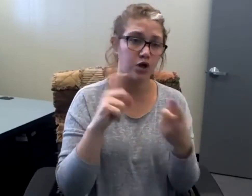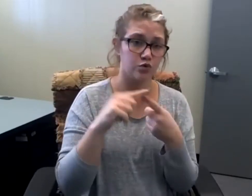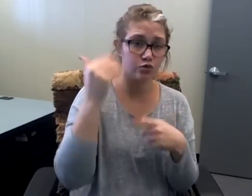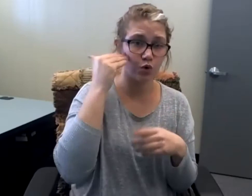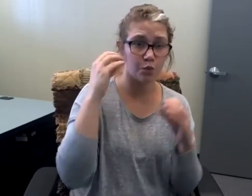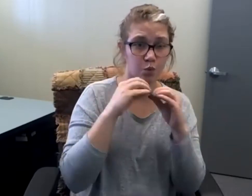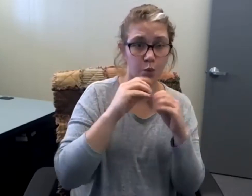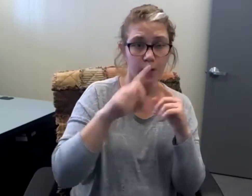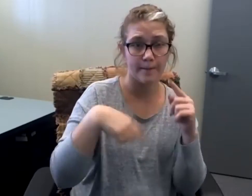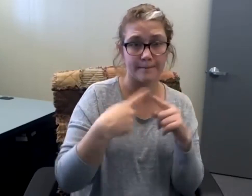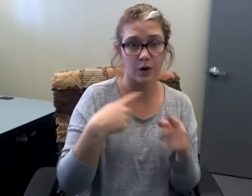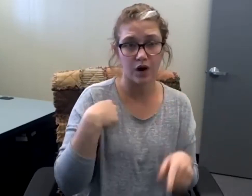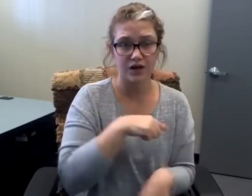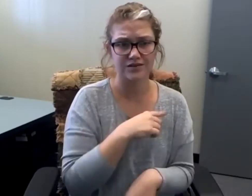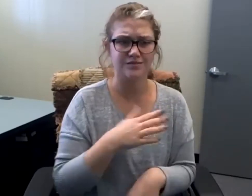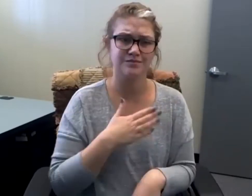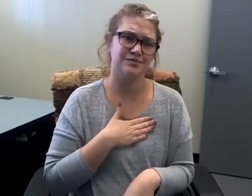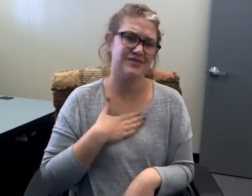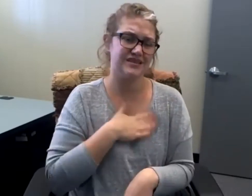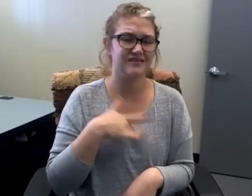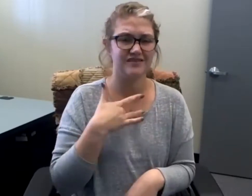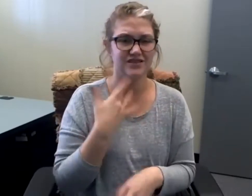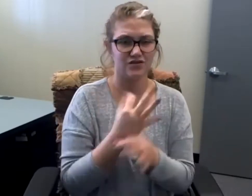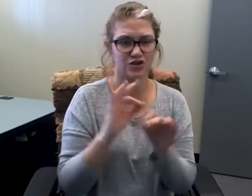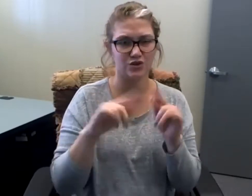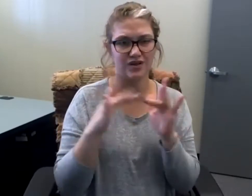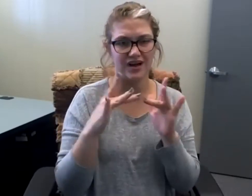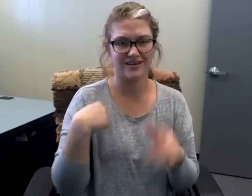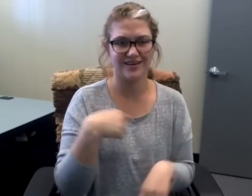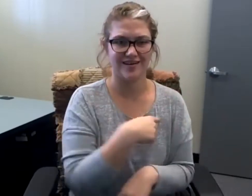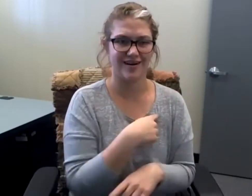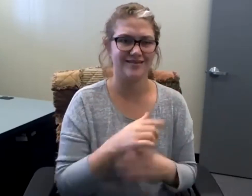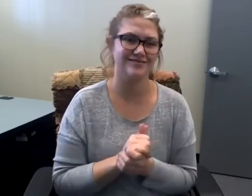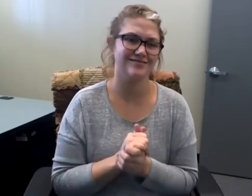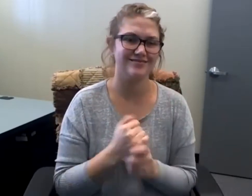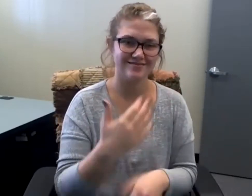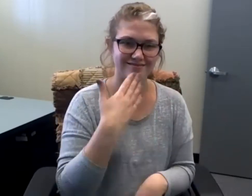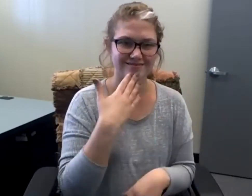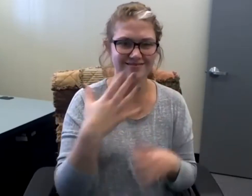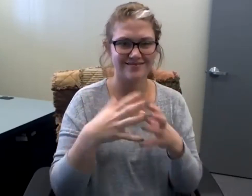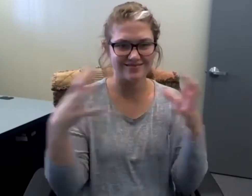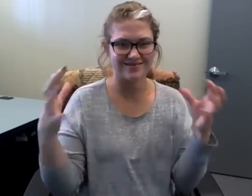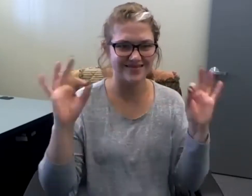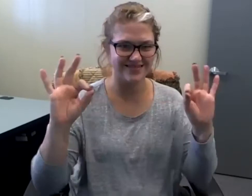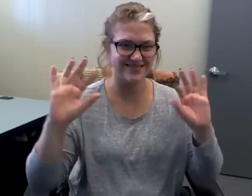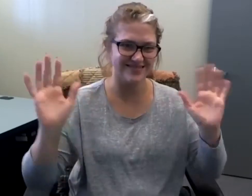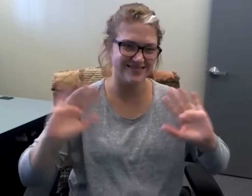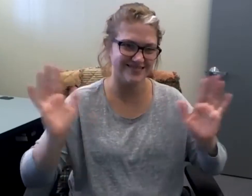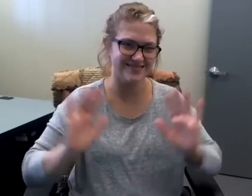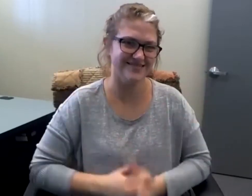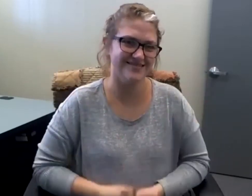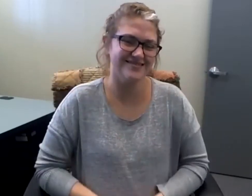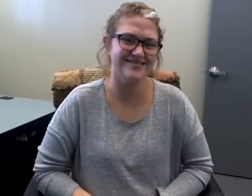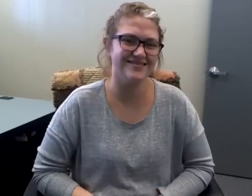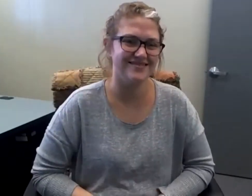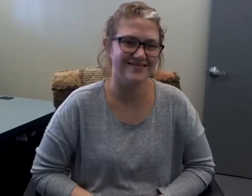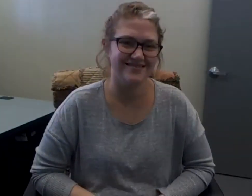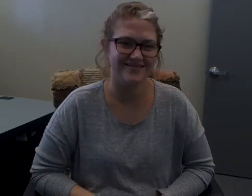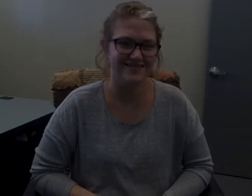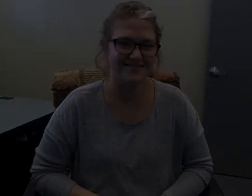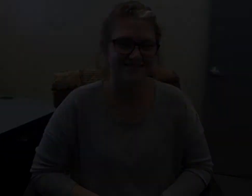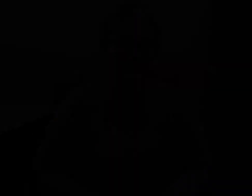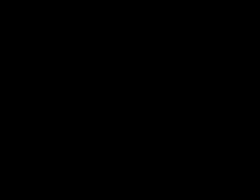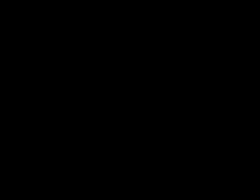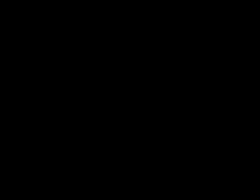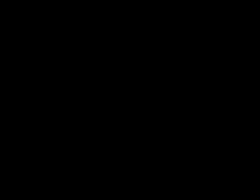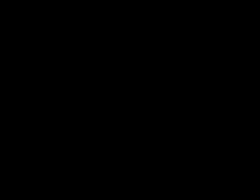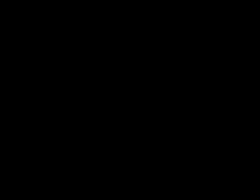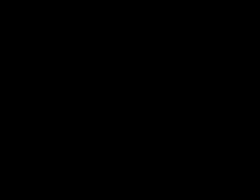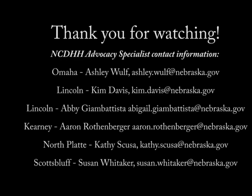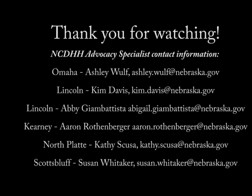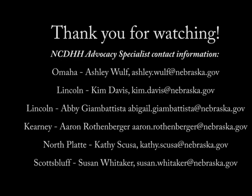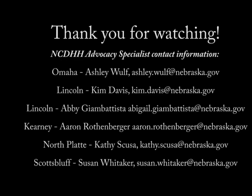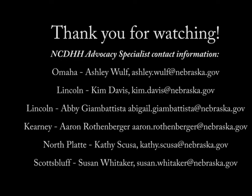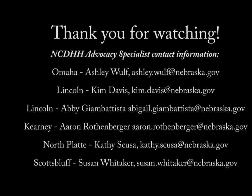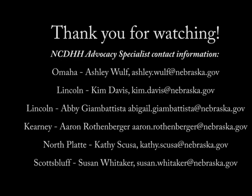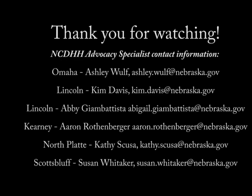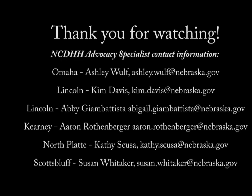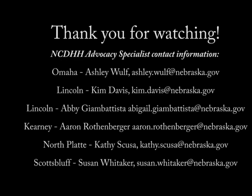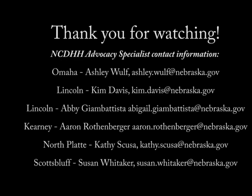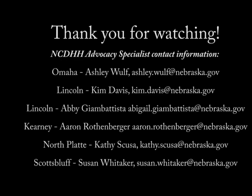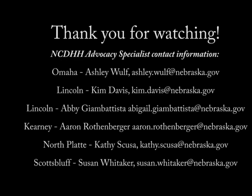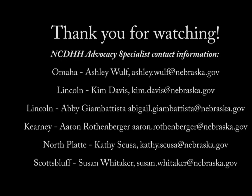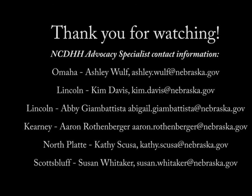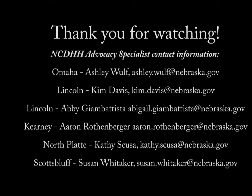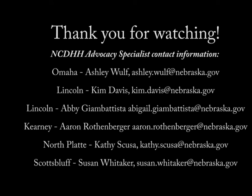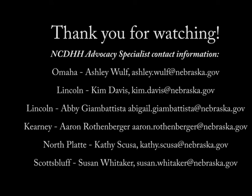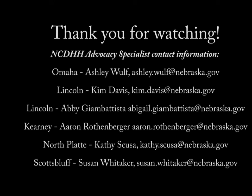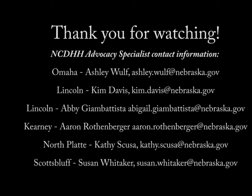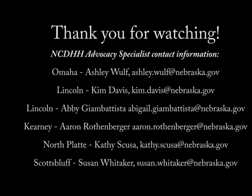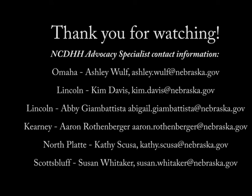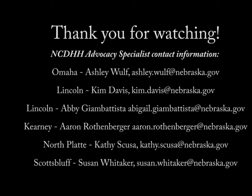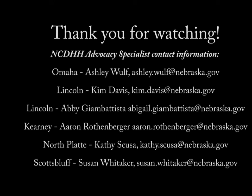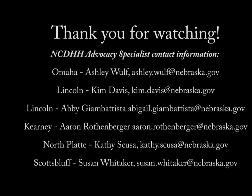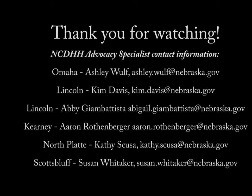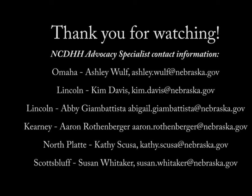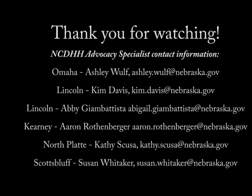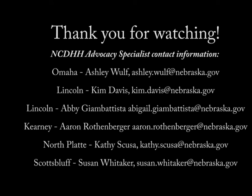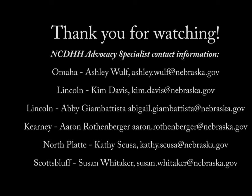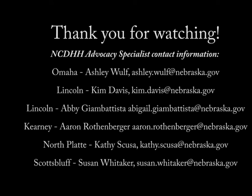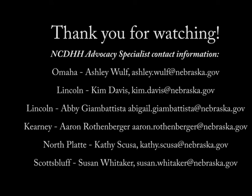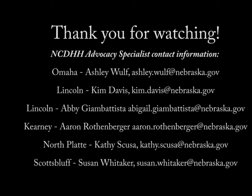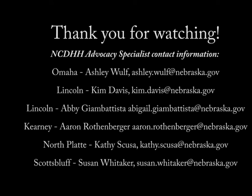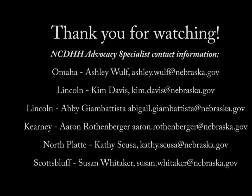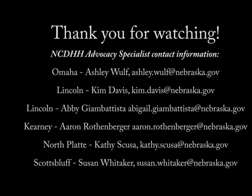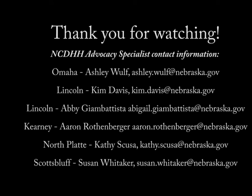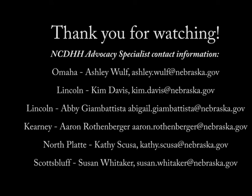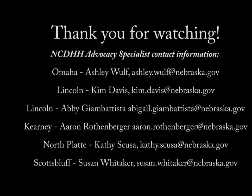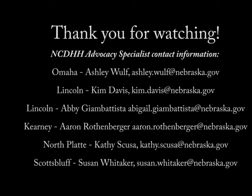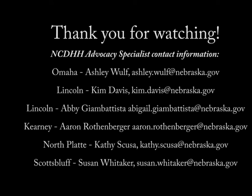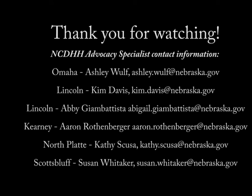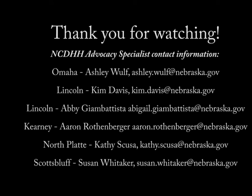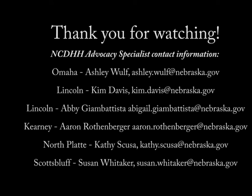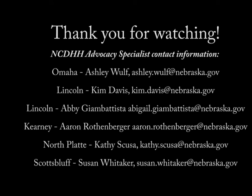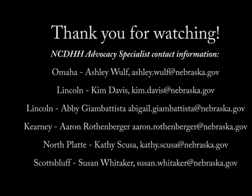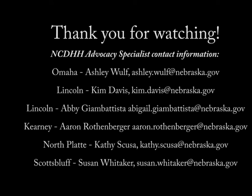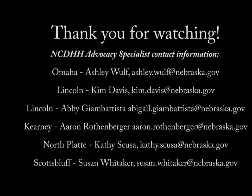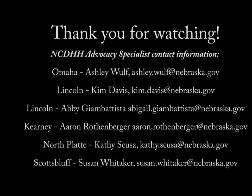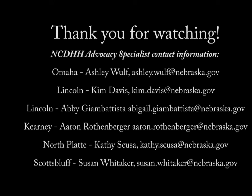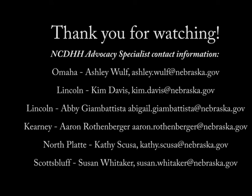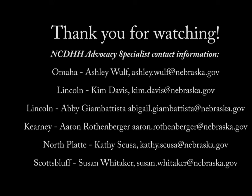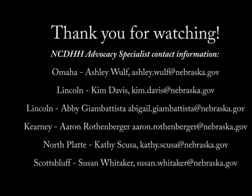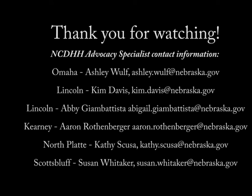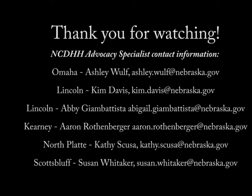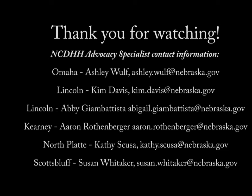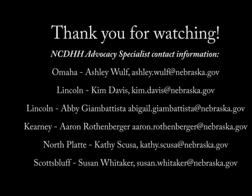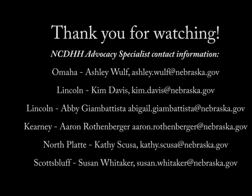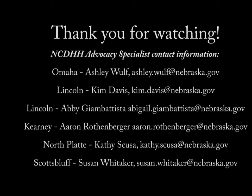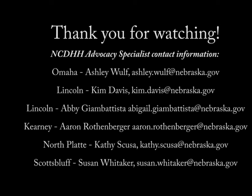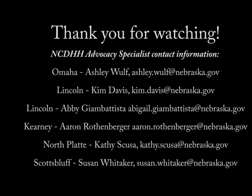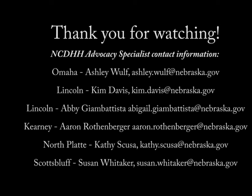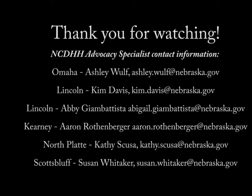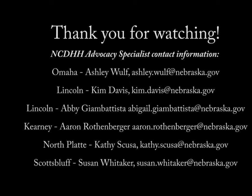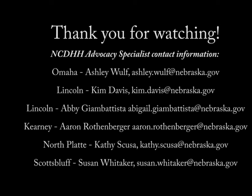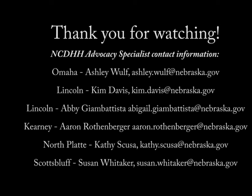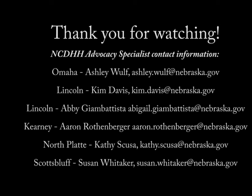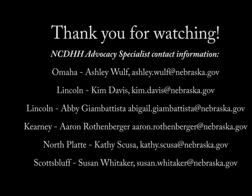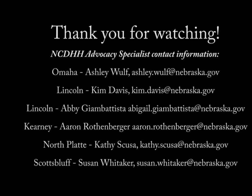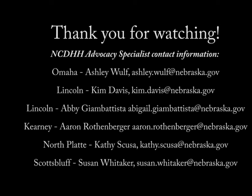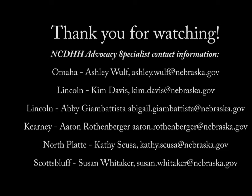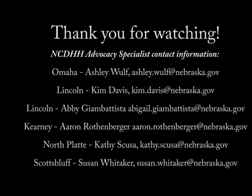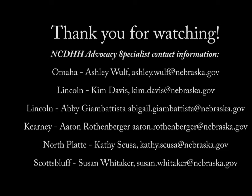or programs or you want to know more about us please feel free to contact us. Thank you so much!